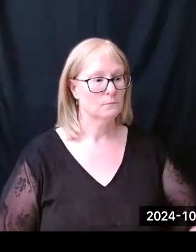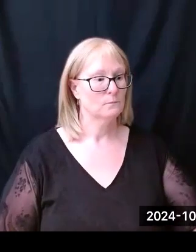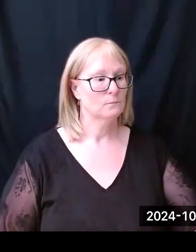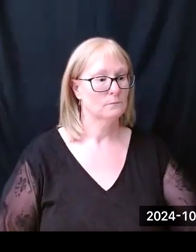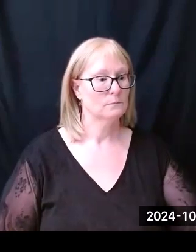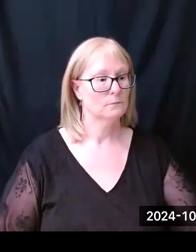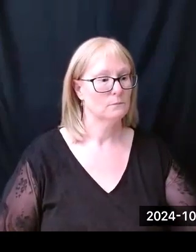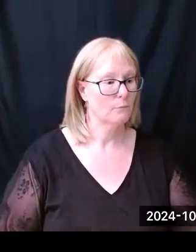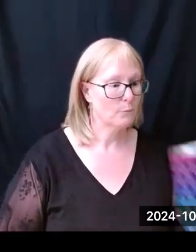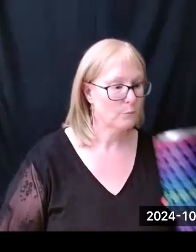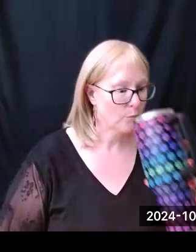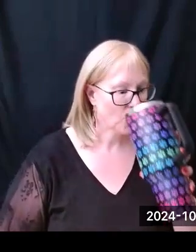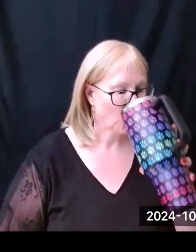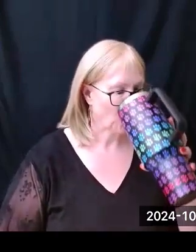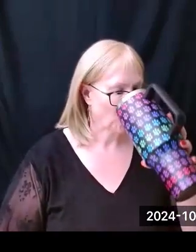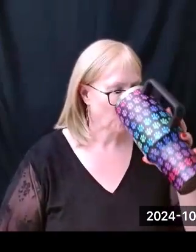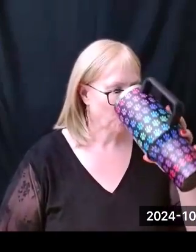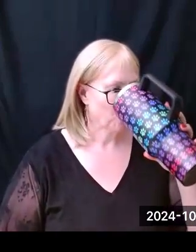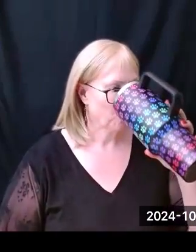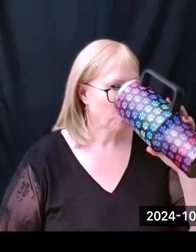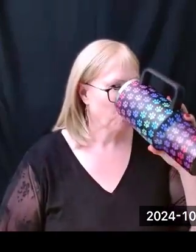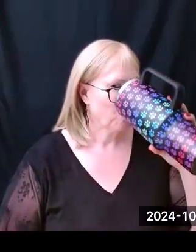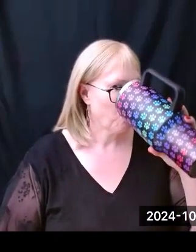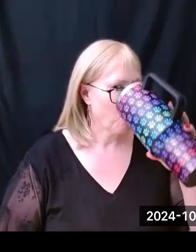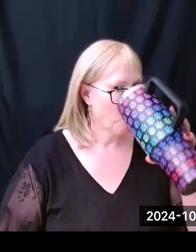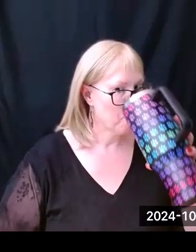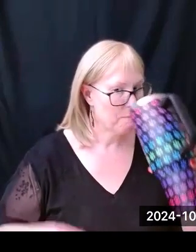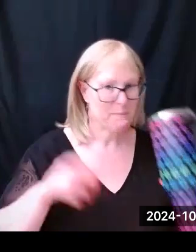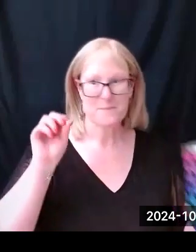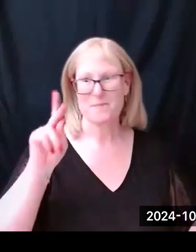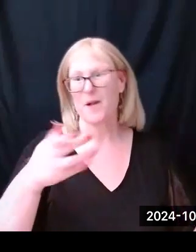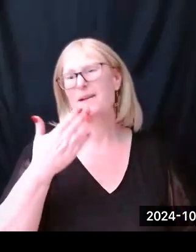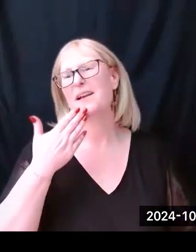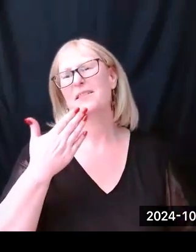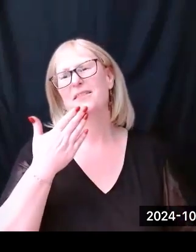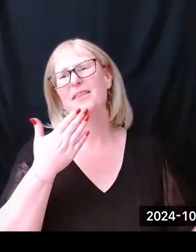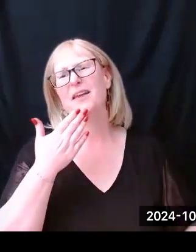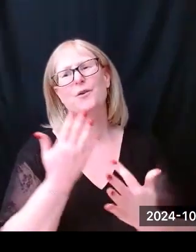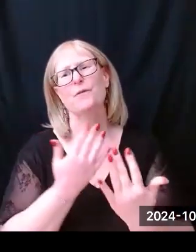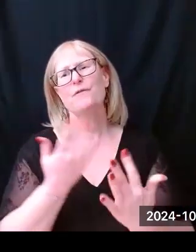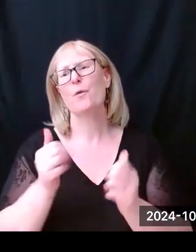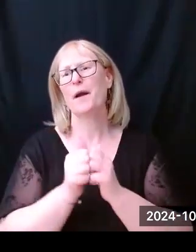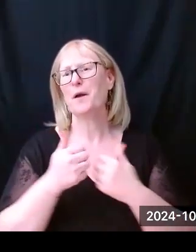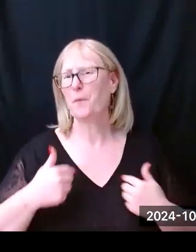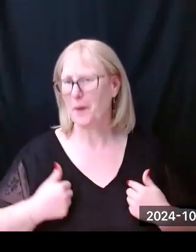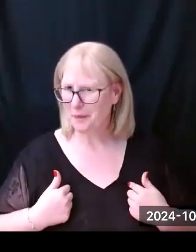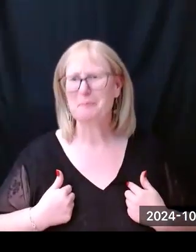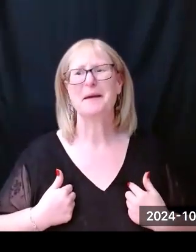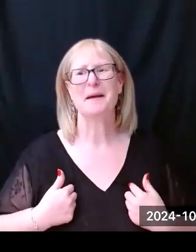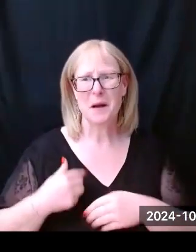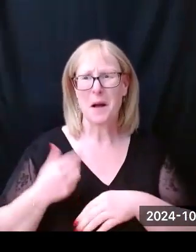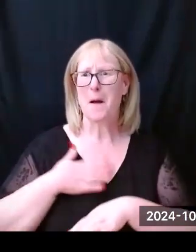All right, here we go. Thank you, everyone, for bearing with me as my computer just decided to get so excited